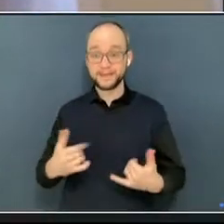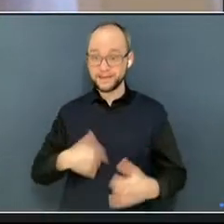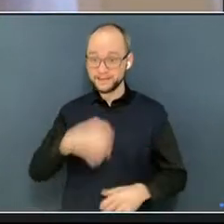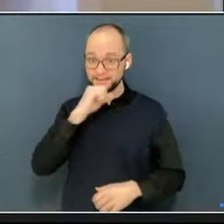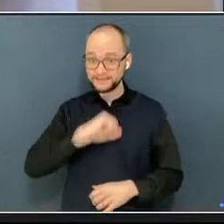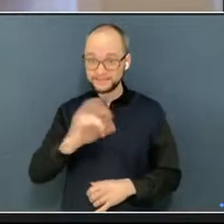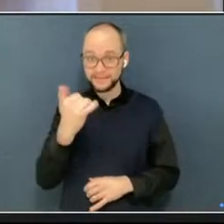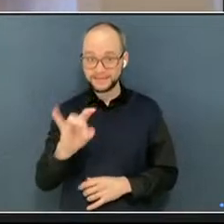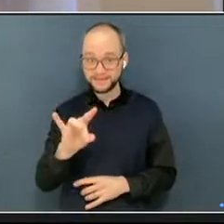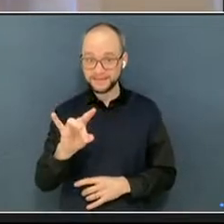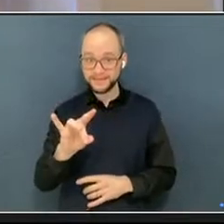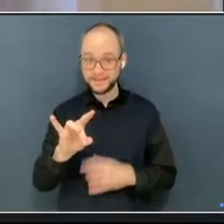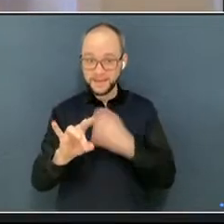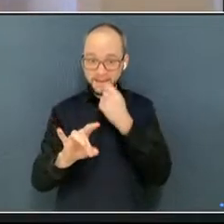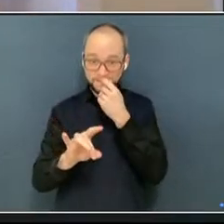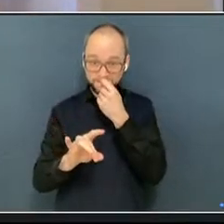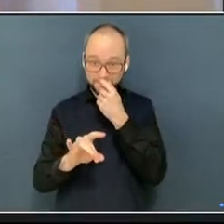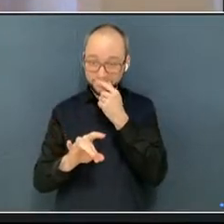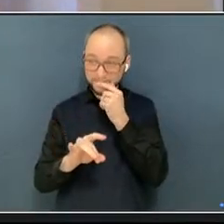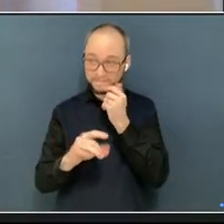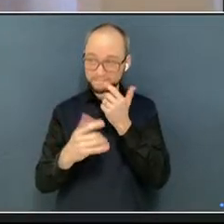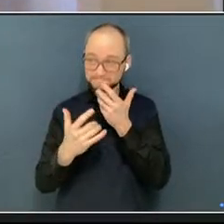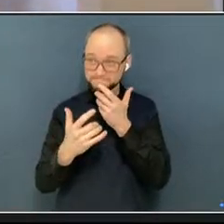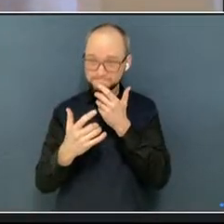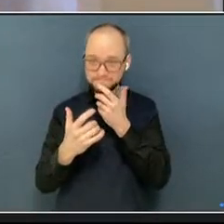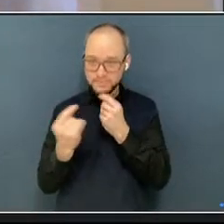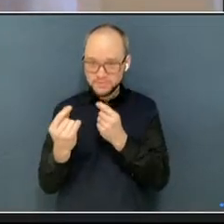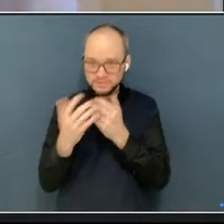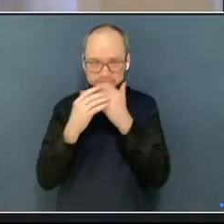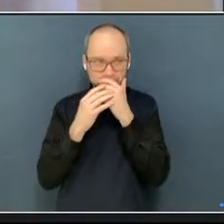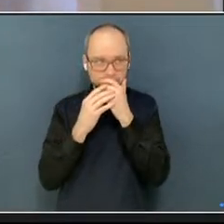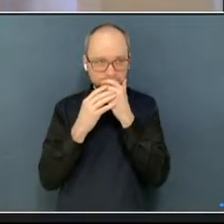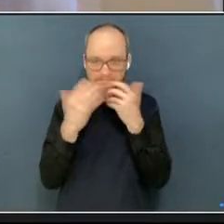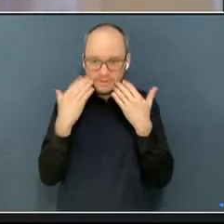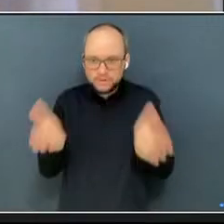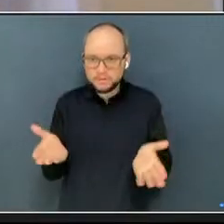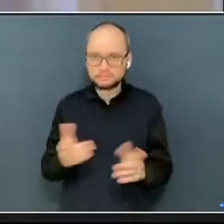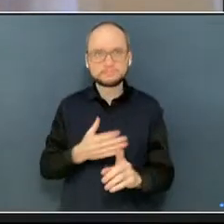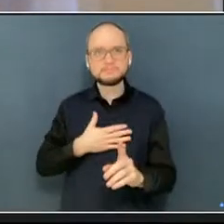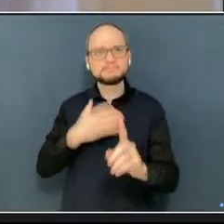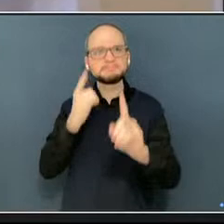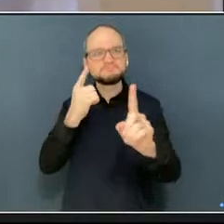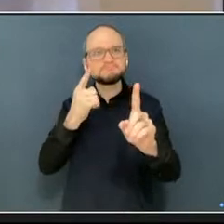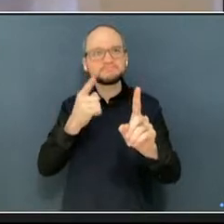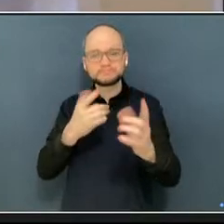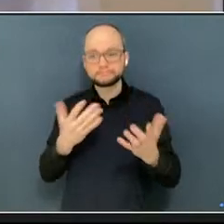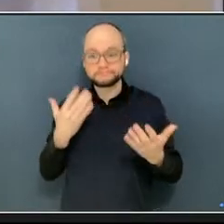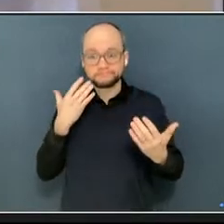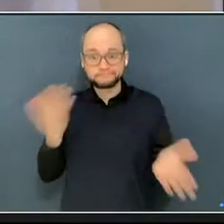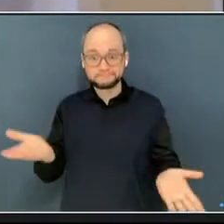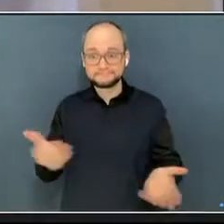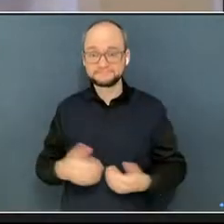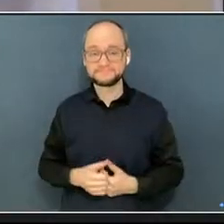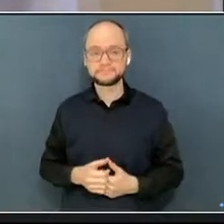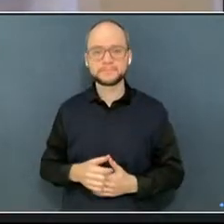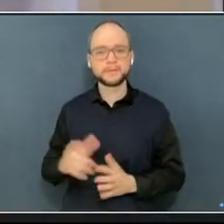and I still don't know what I want to do in life. And then I find out that my younger brother John